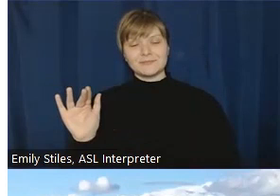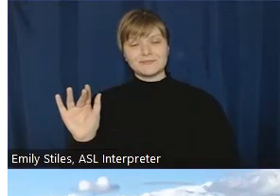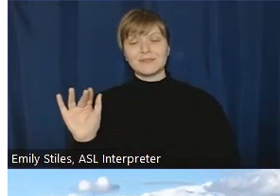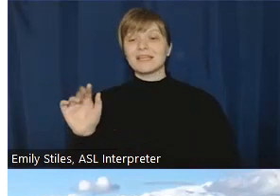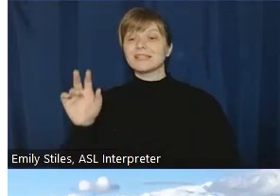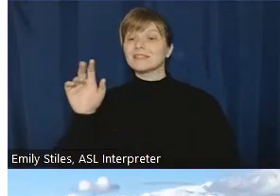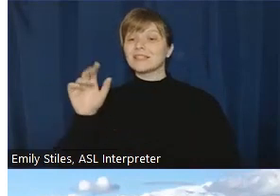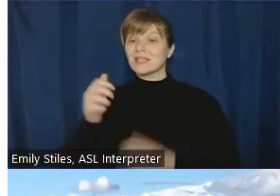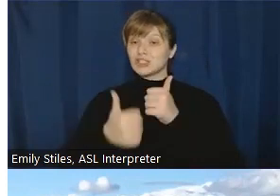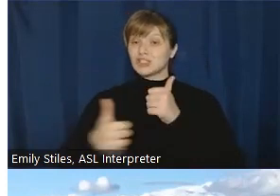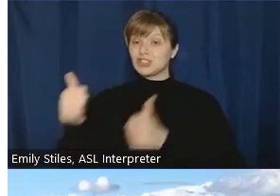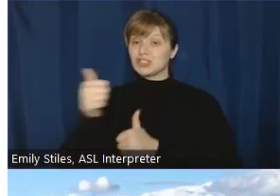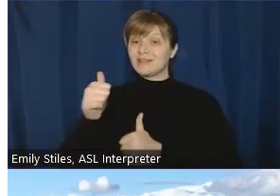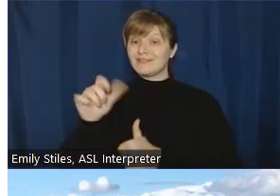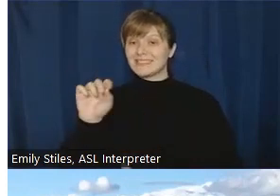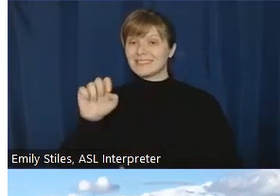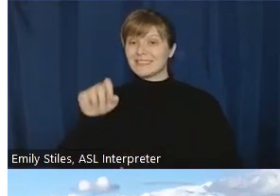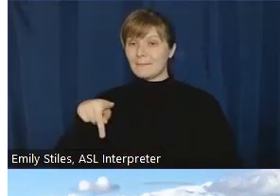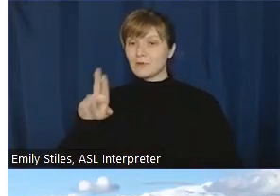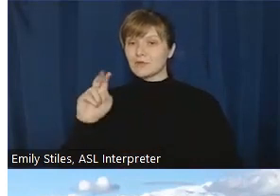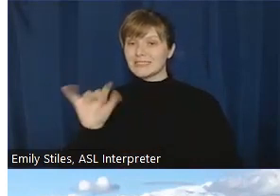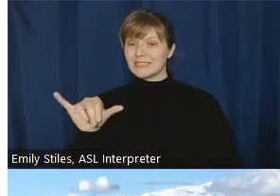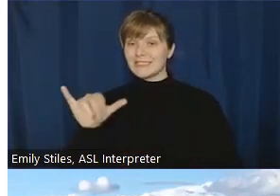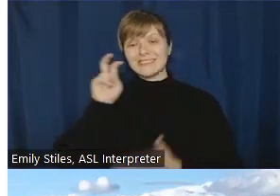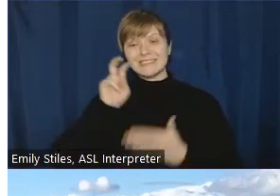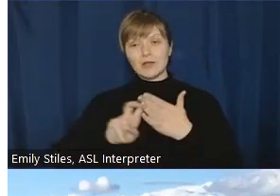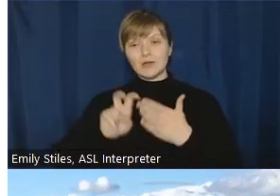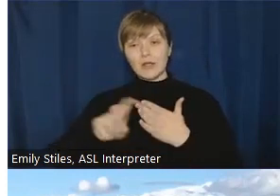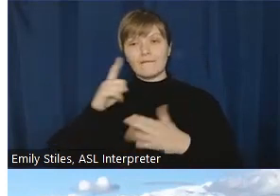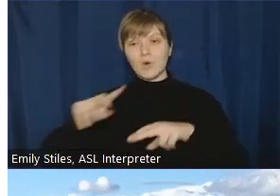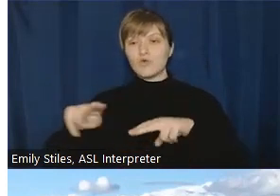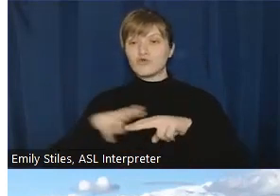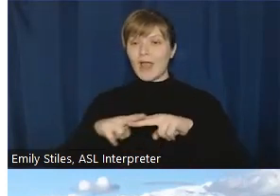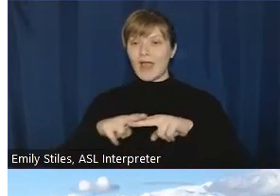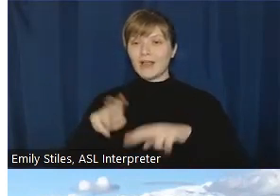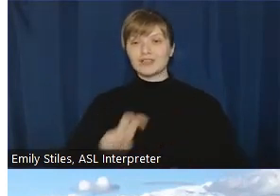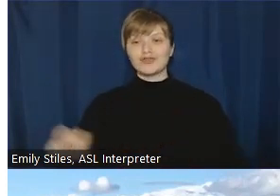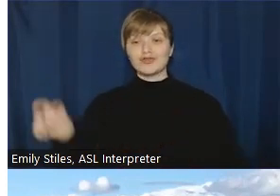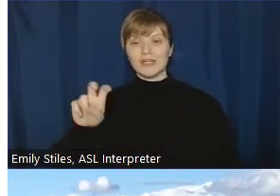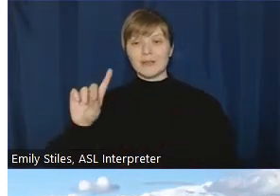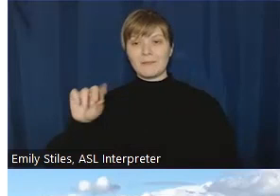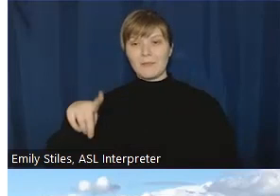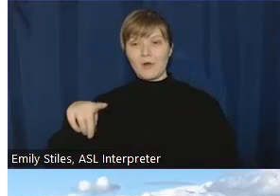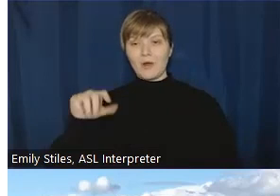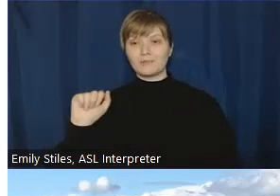Chief Deputy Secretary for the Rail and Transit Department. Amtrak, Union Pacific, and Fort Hunter